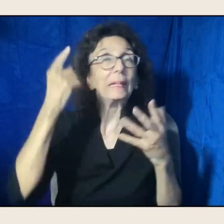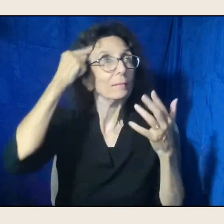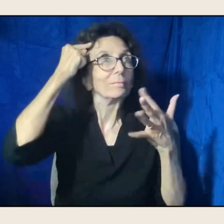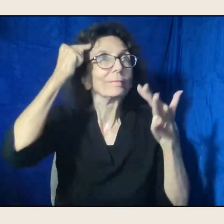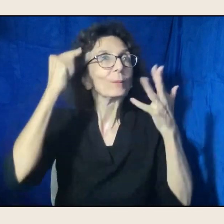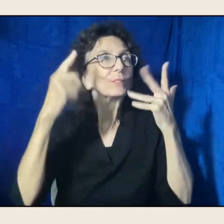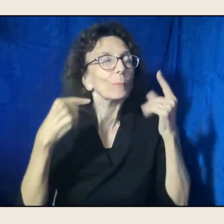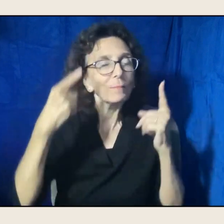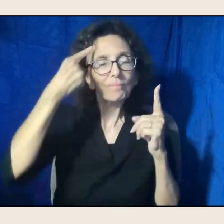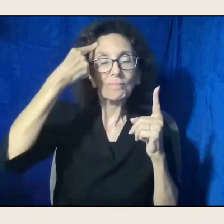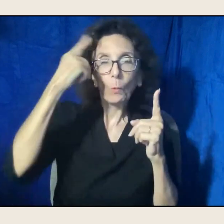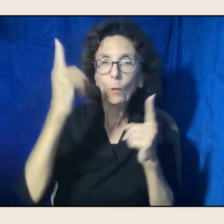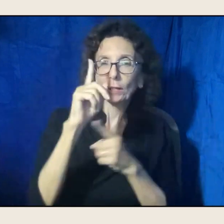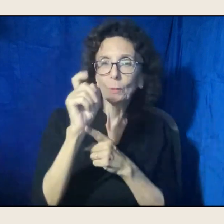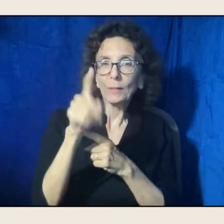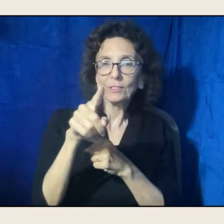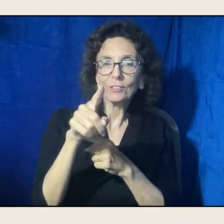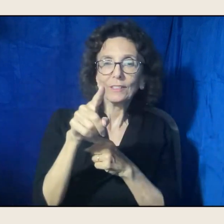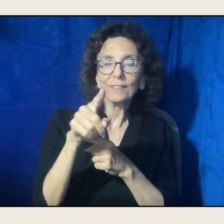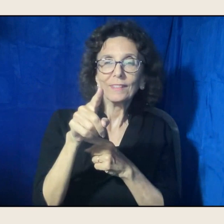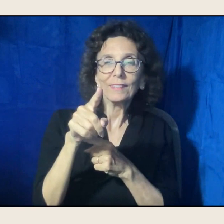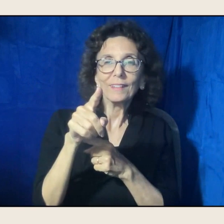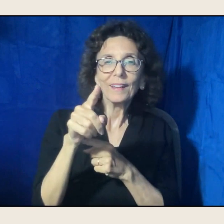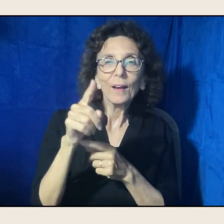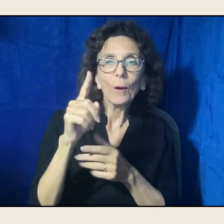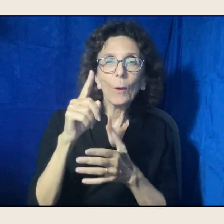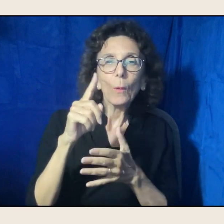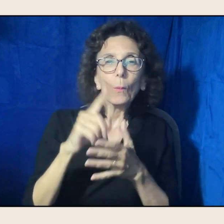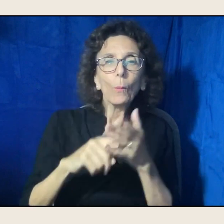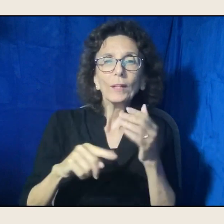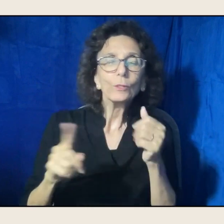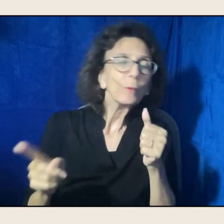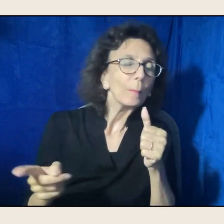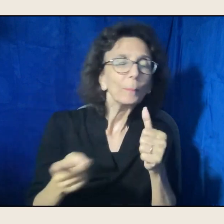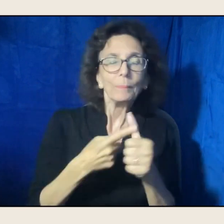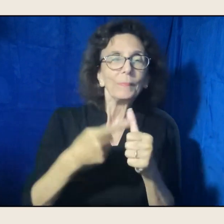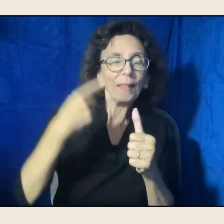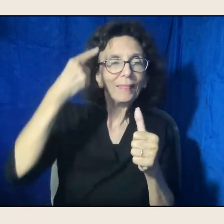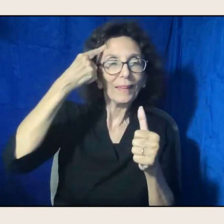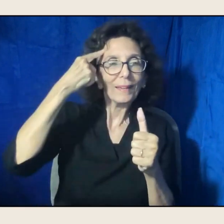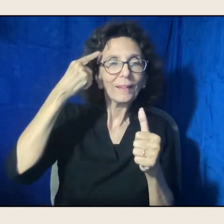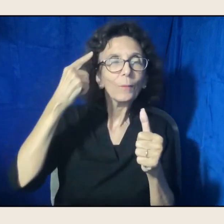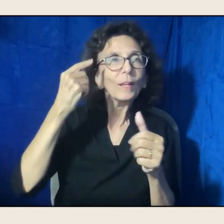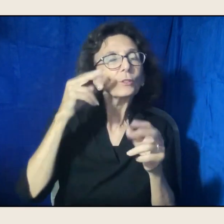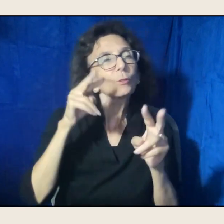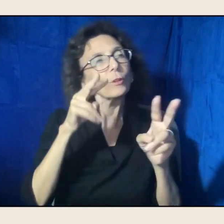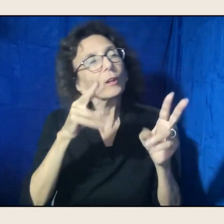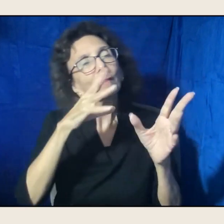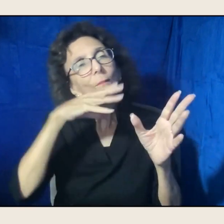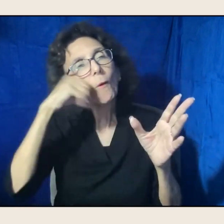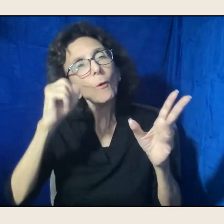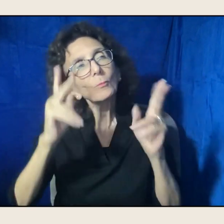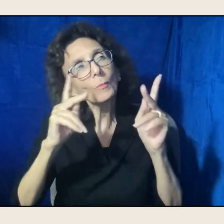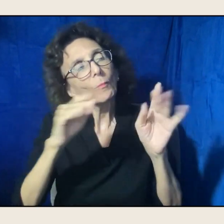what comes to mind immediately about observations of your elders about changes in the land